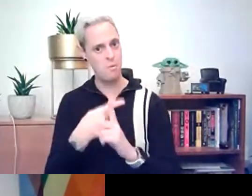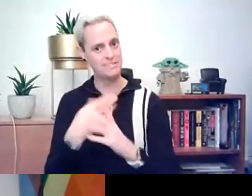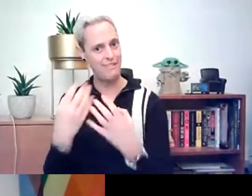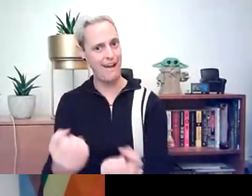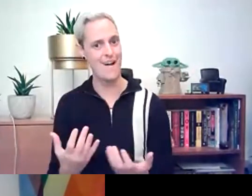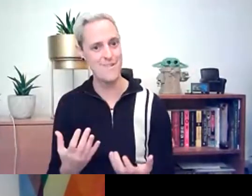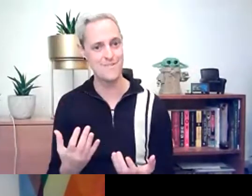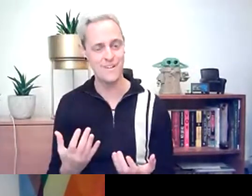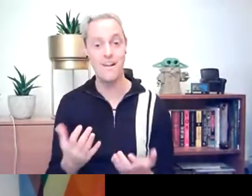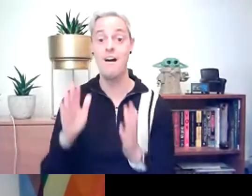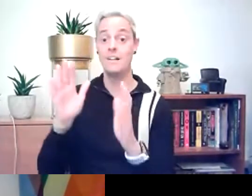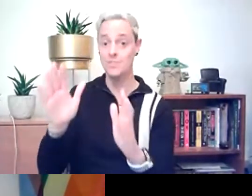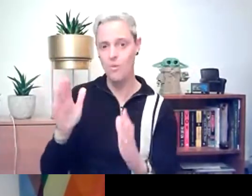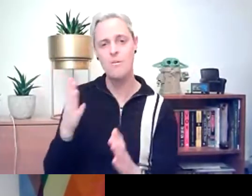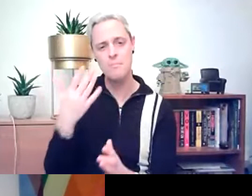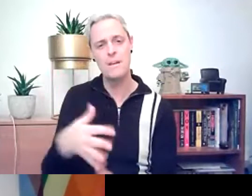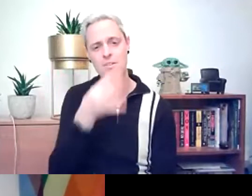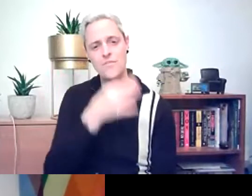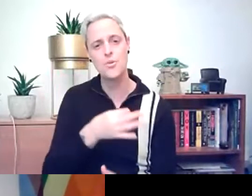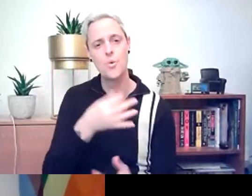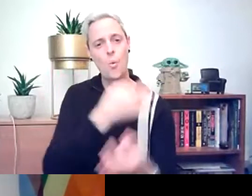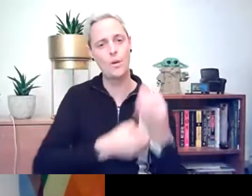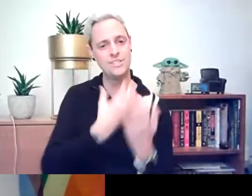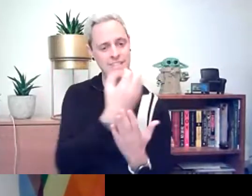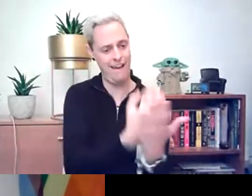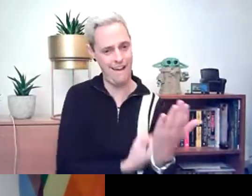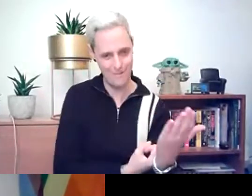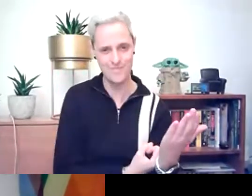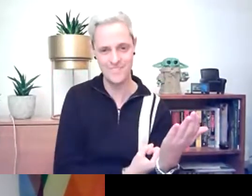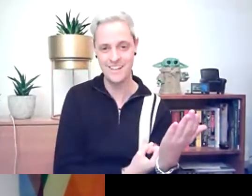couple of questions in, and but firstly, also for the people who are in the chat Louis has